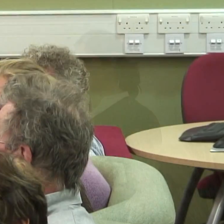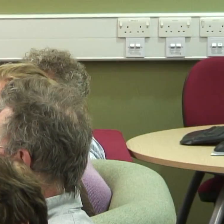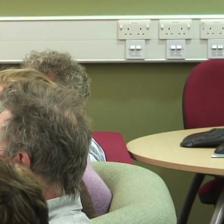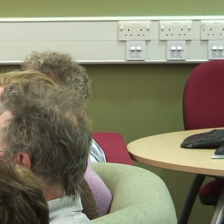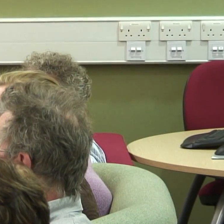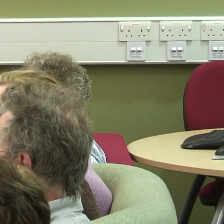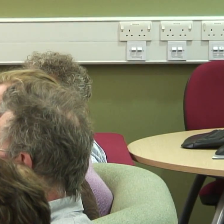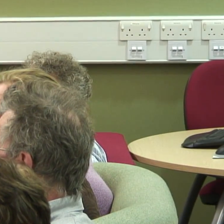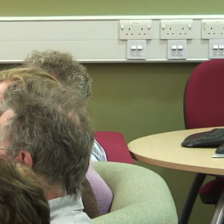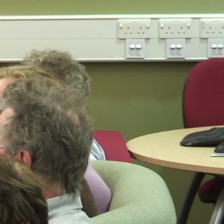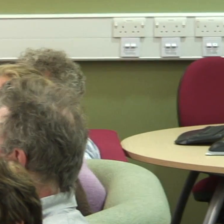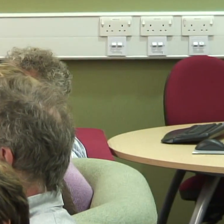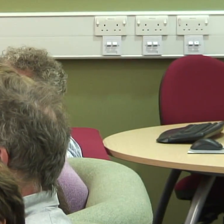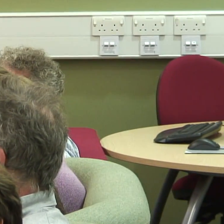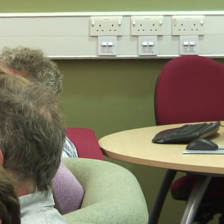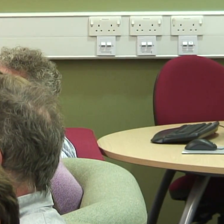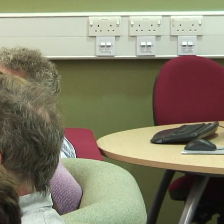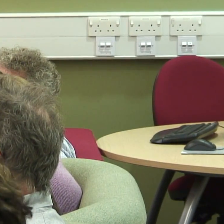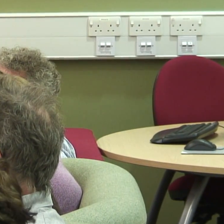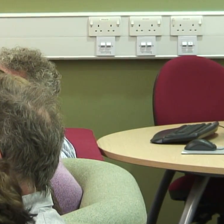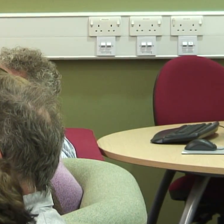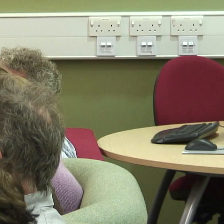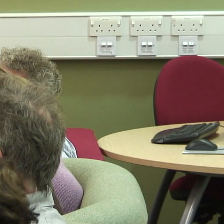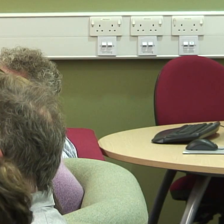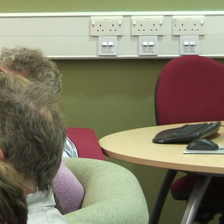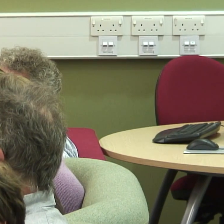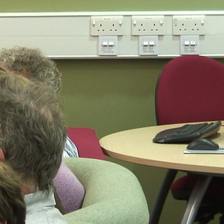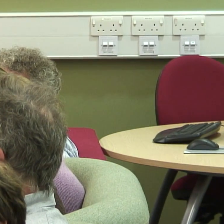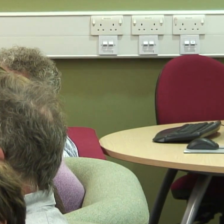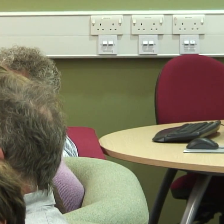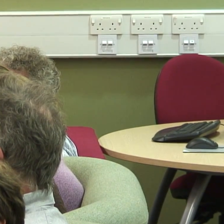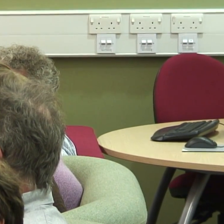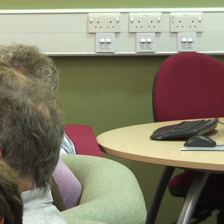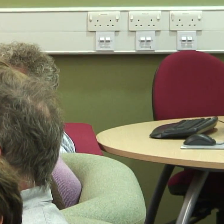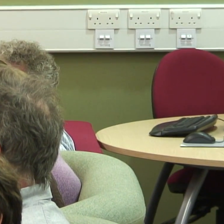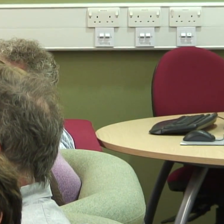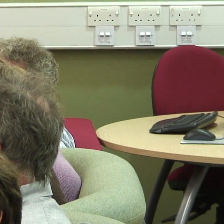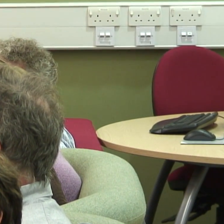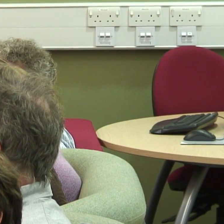but for example I believe you went to stay with your brother in the States and you had